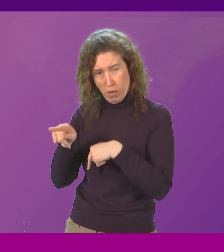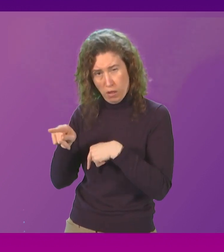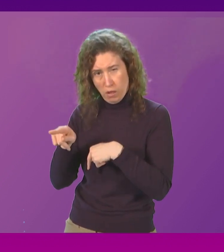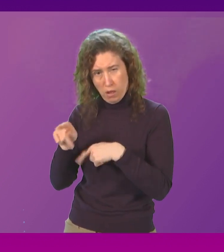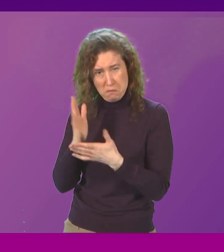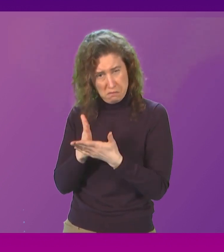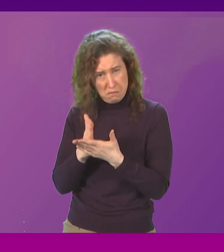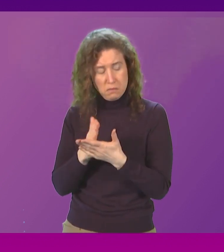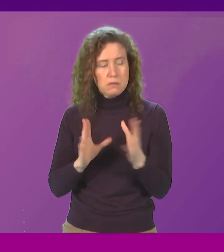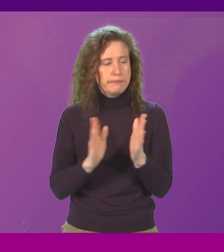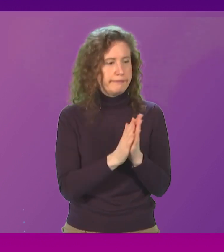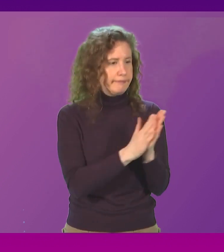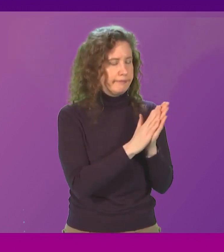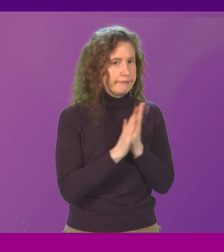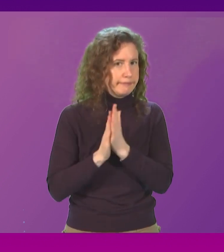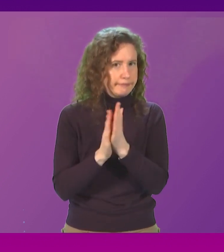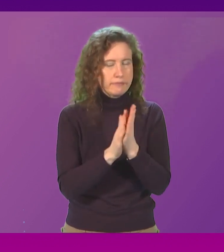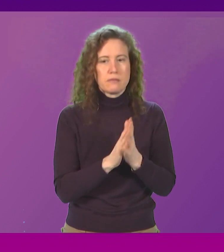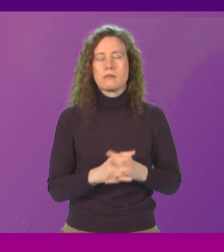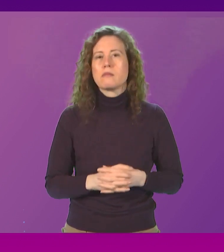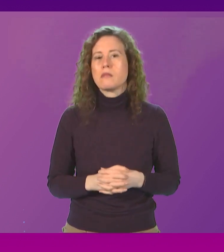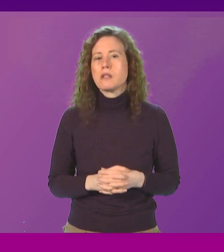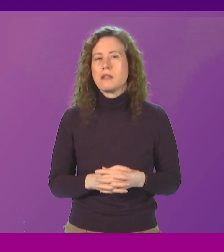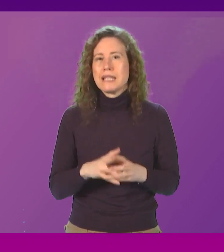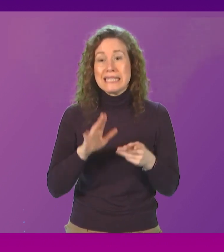Thank you!